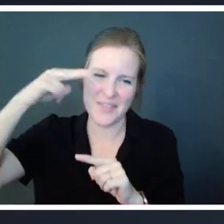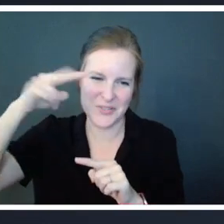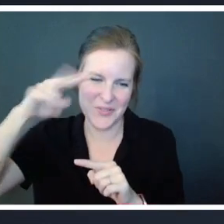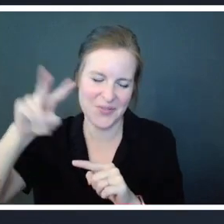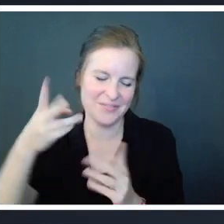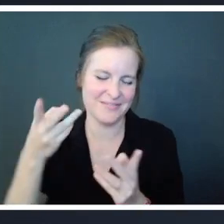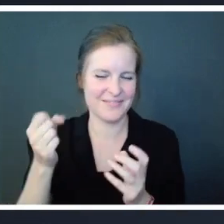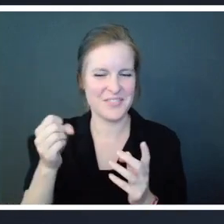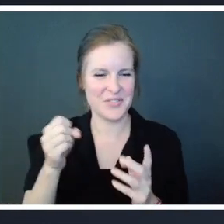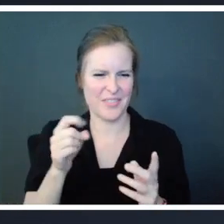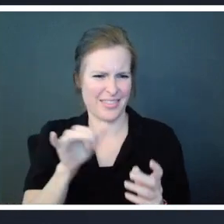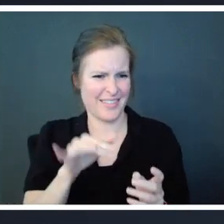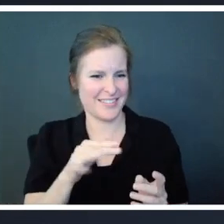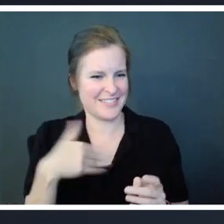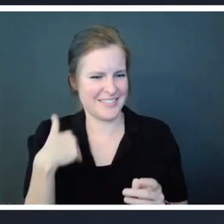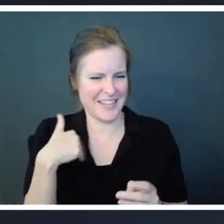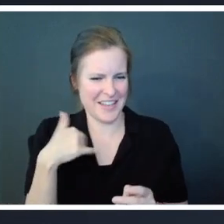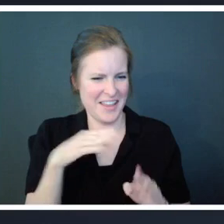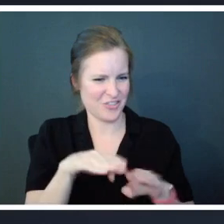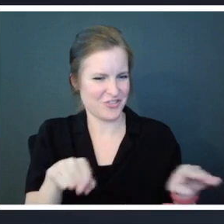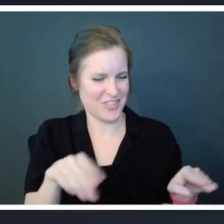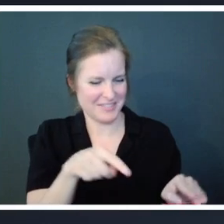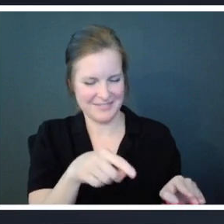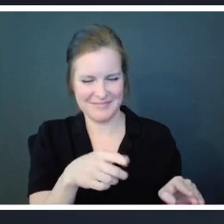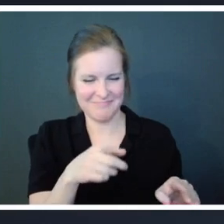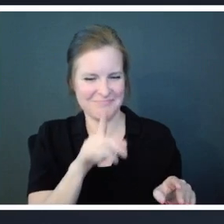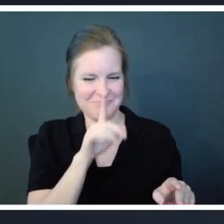child, and it was just -- and there were other examples in that program to these kids who just